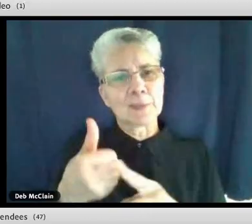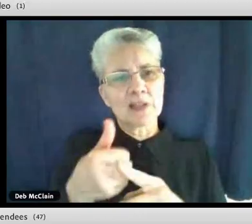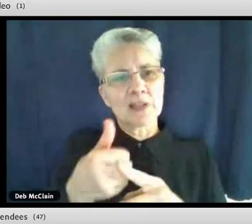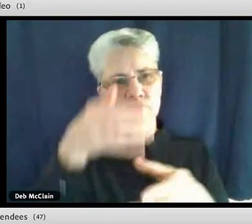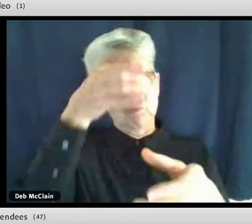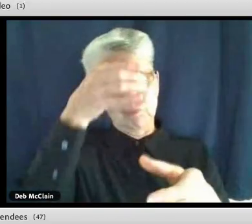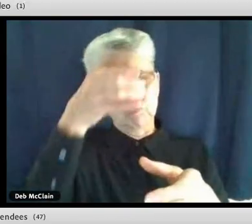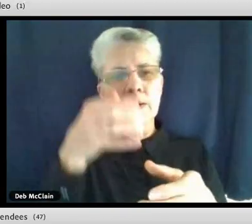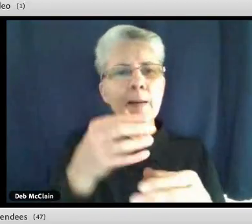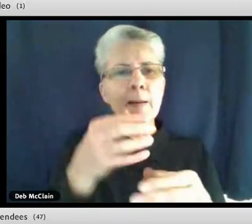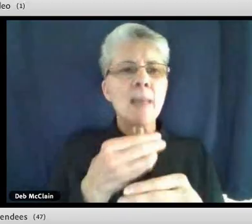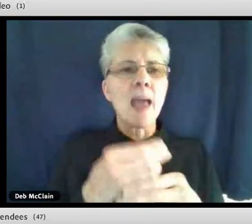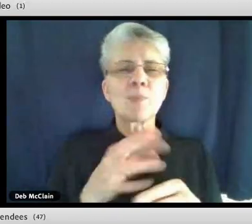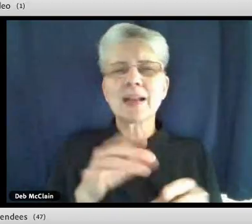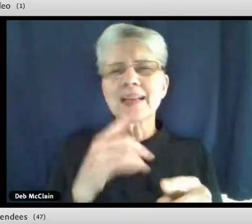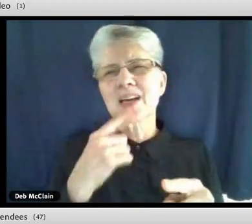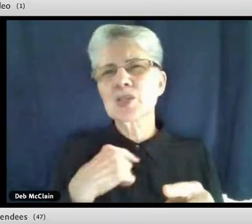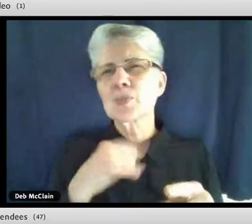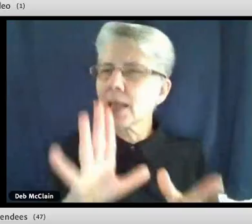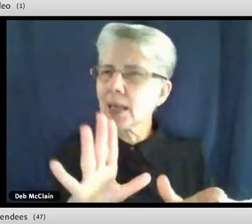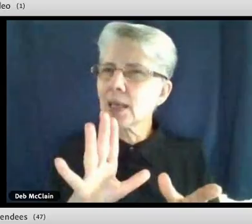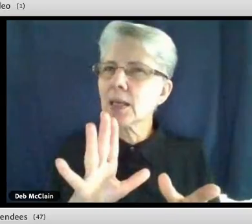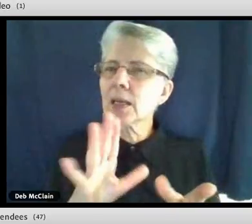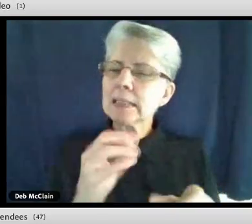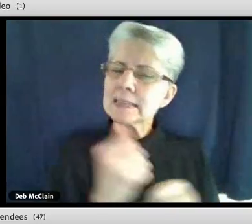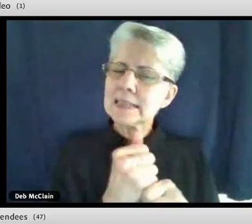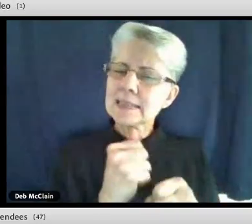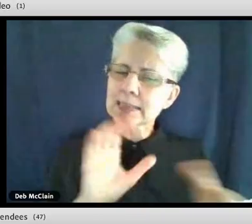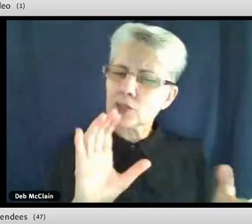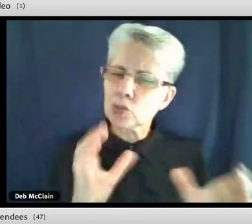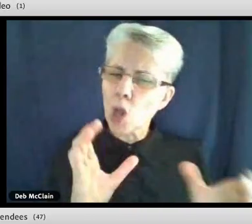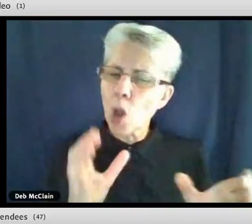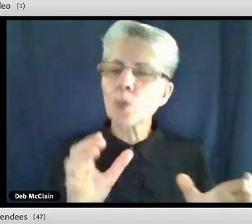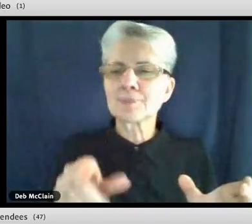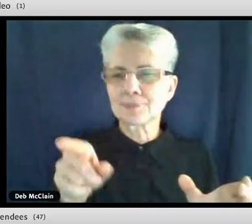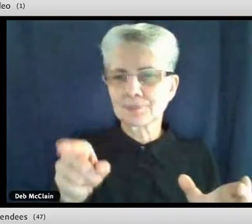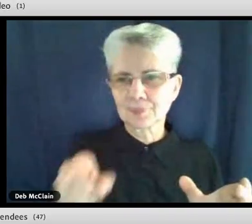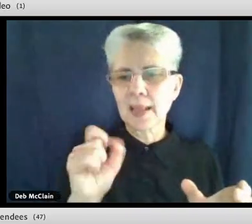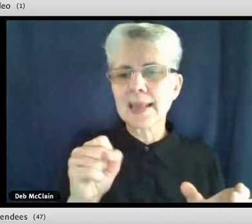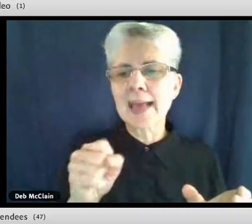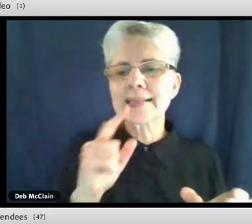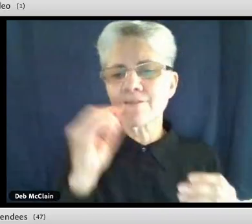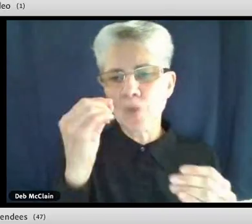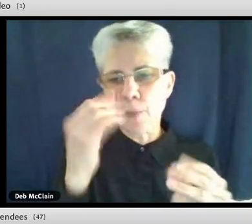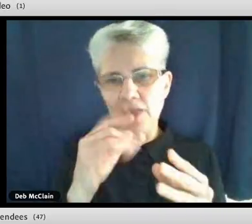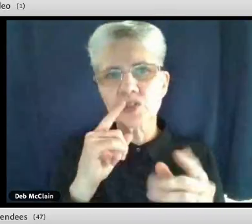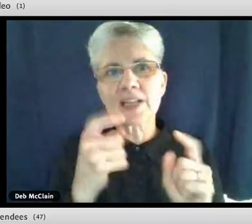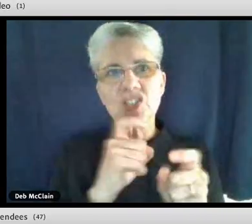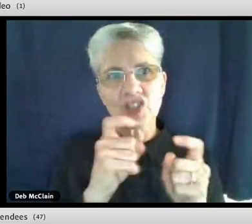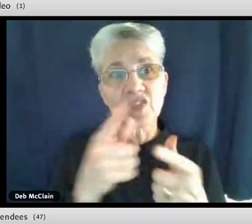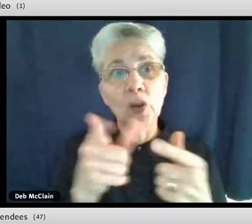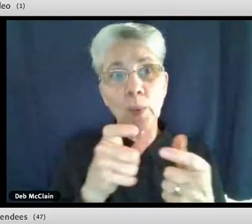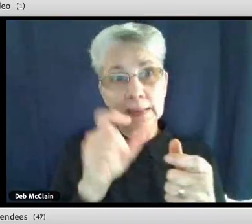and so he tells me, you know, "Put the numbers in statistics." Yes, Beth, the information does change very quickly,